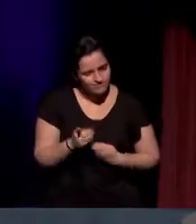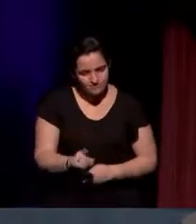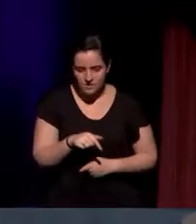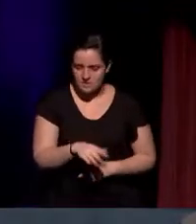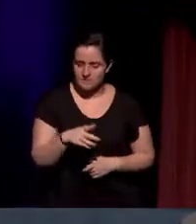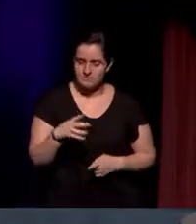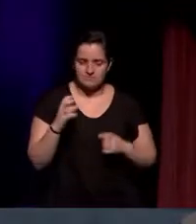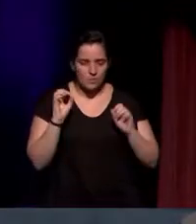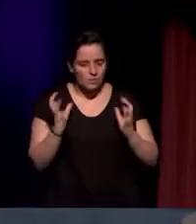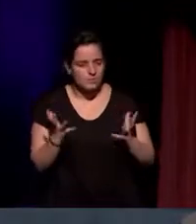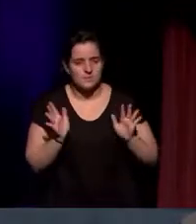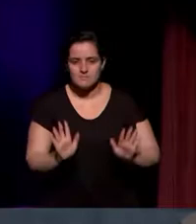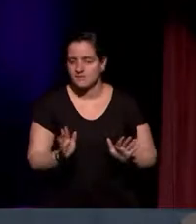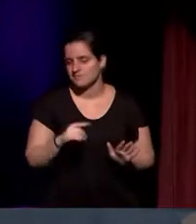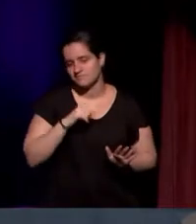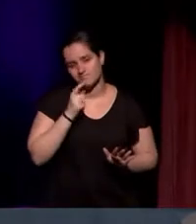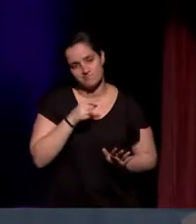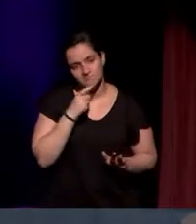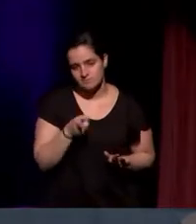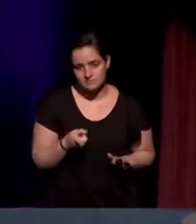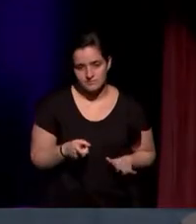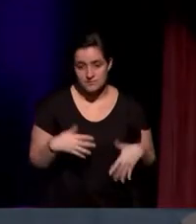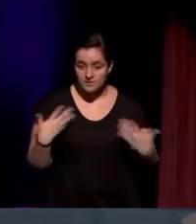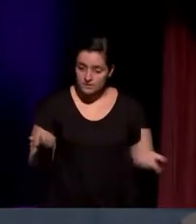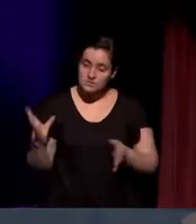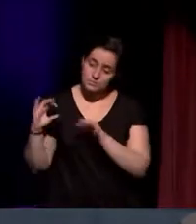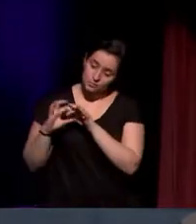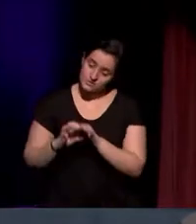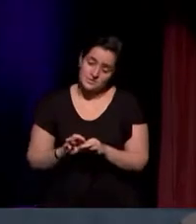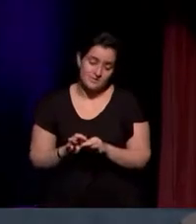therefore it is in this context that we operate.